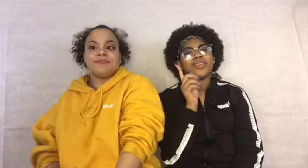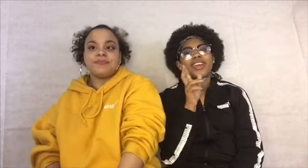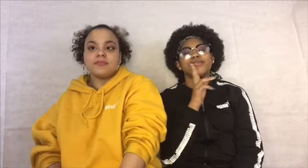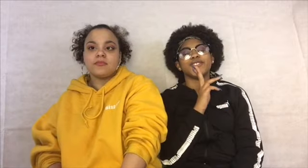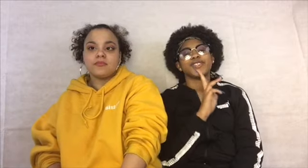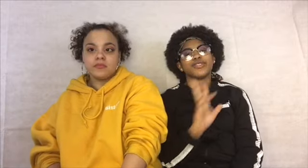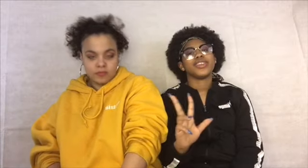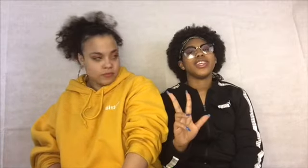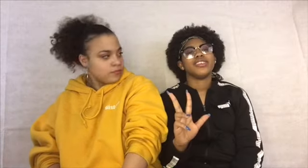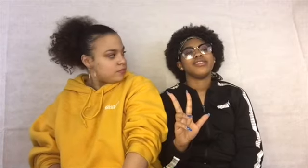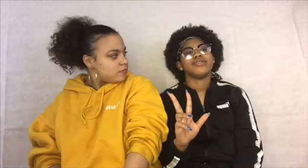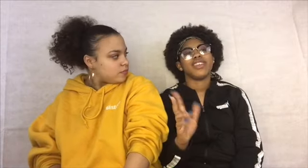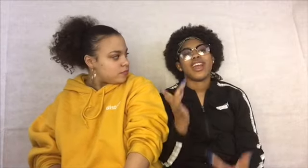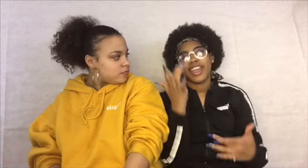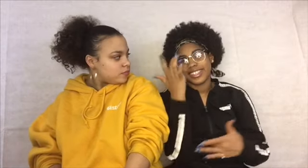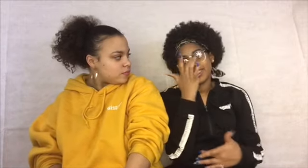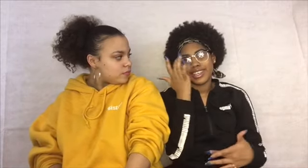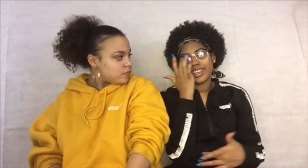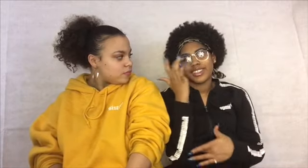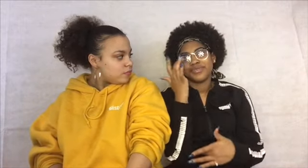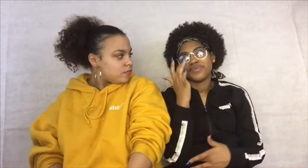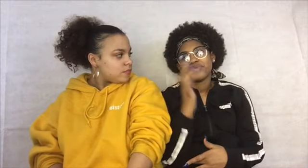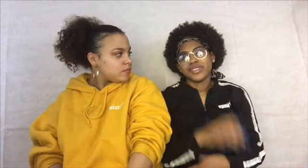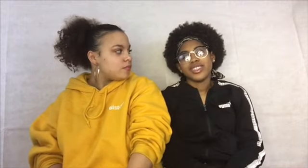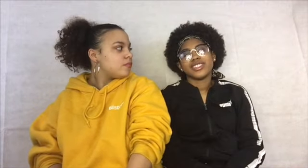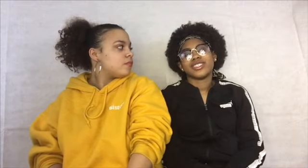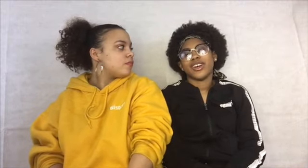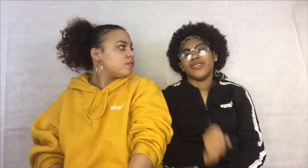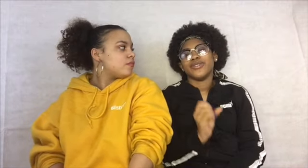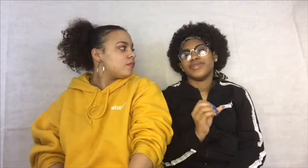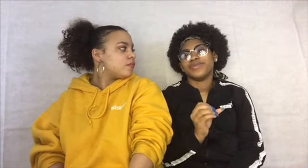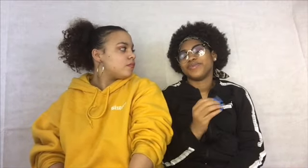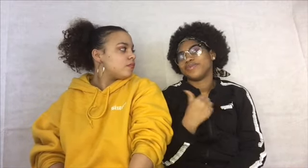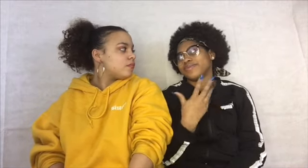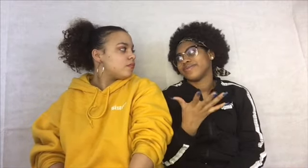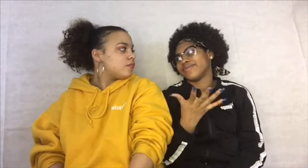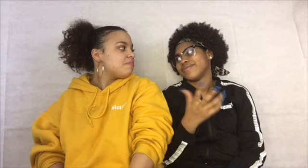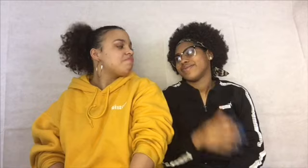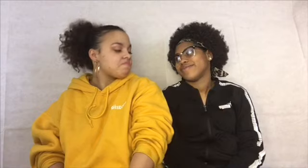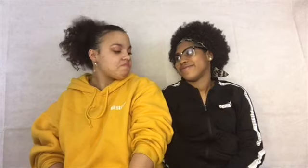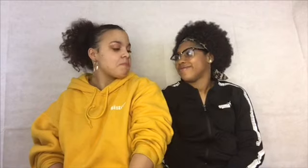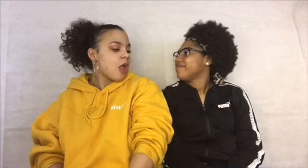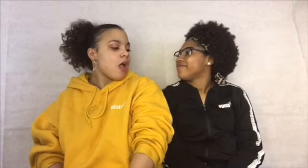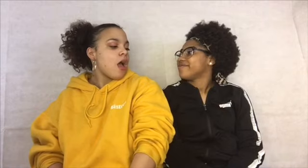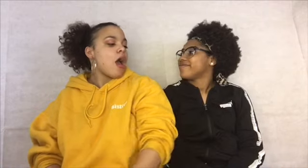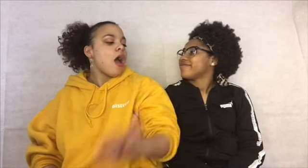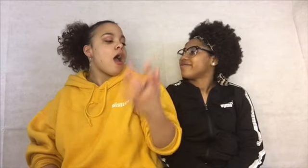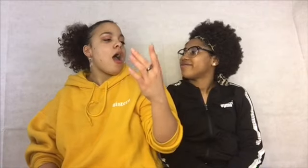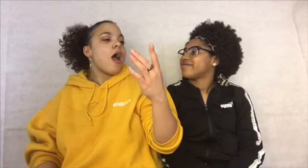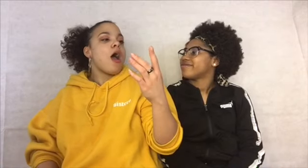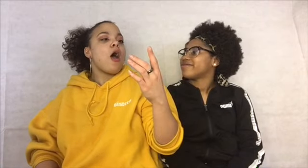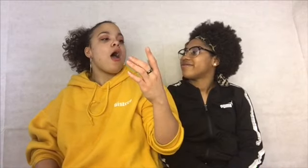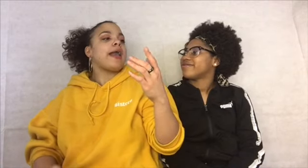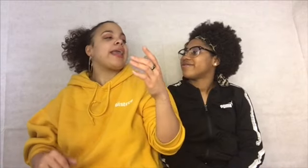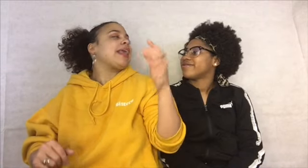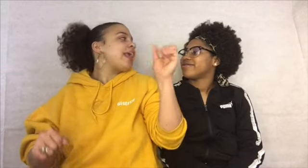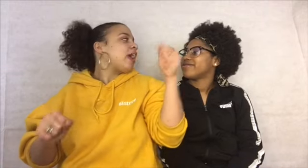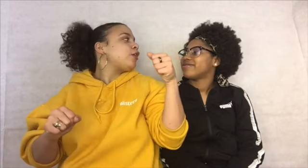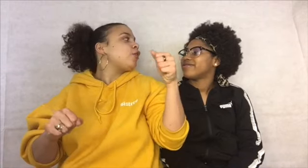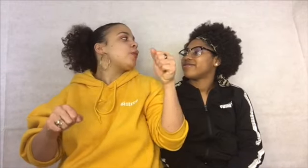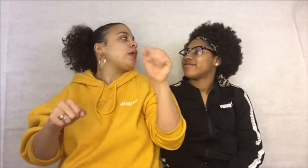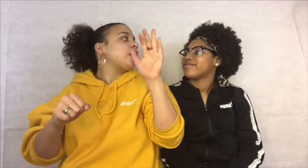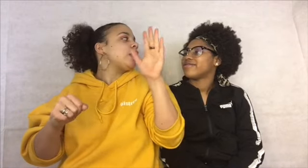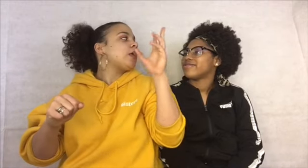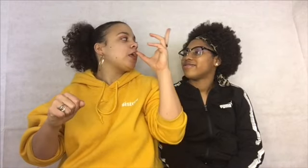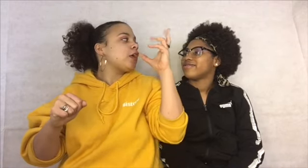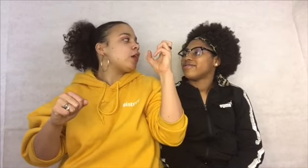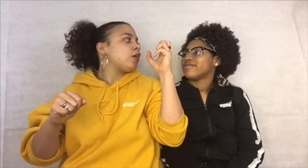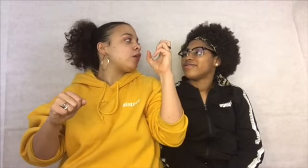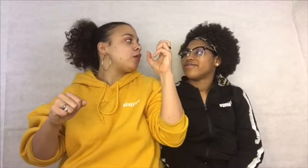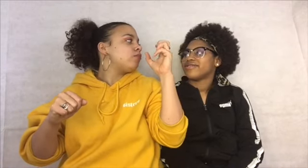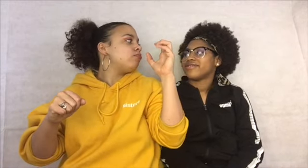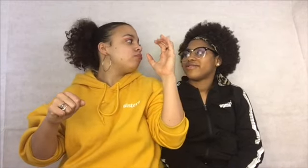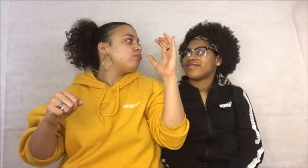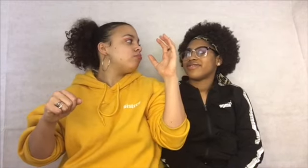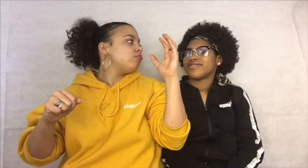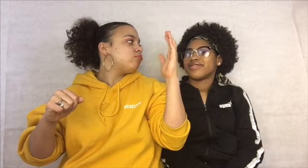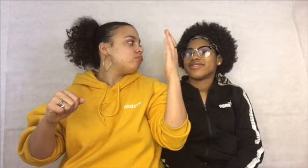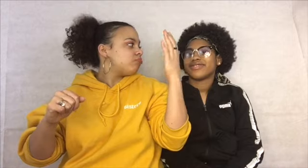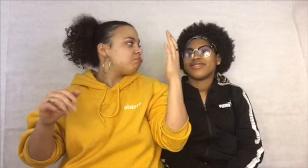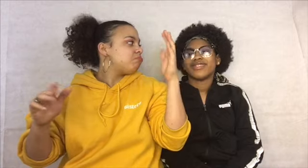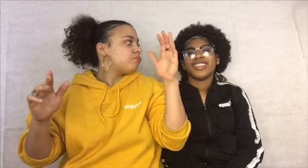I was three I got sick. So can you hear some?